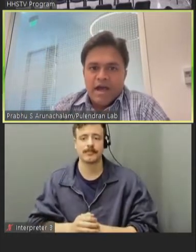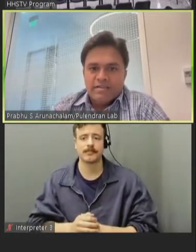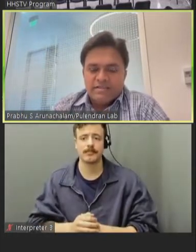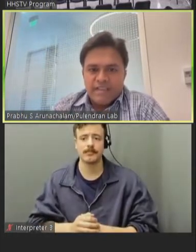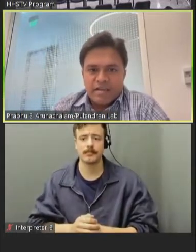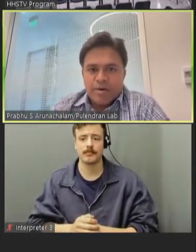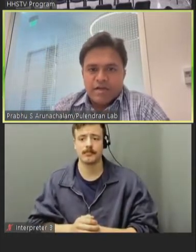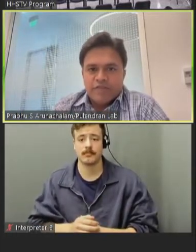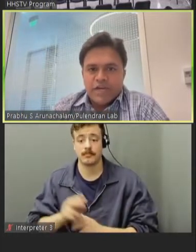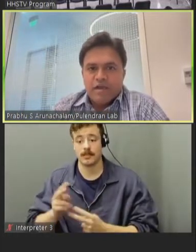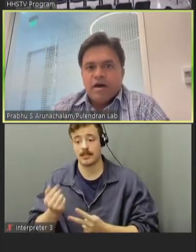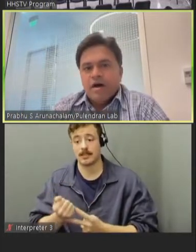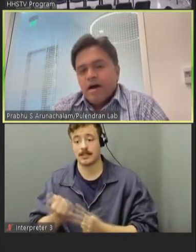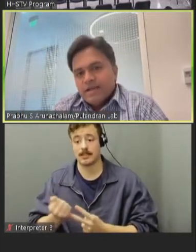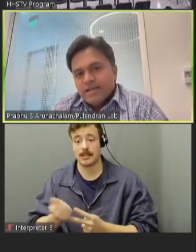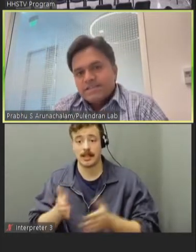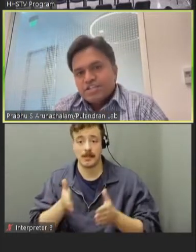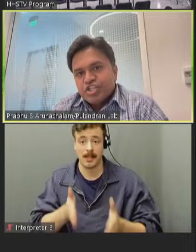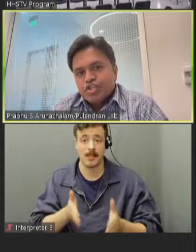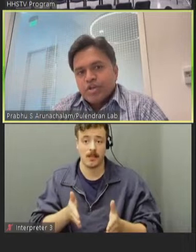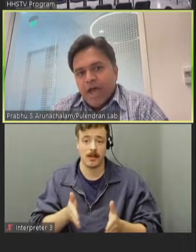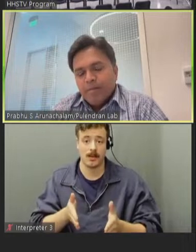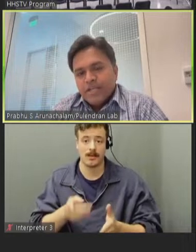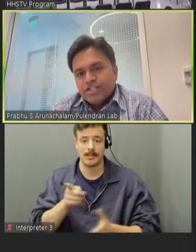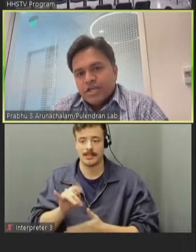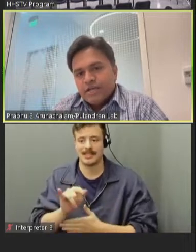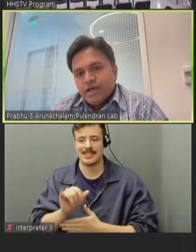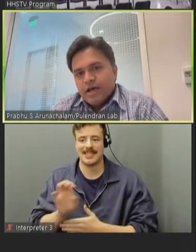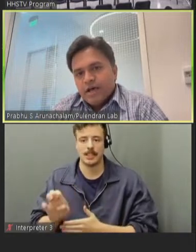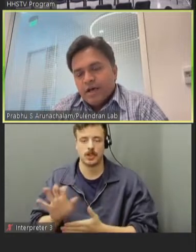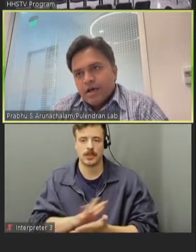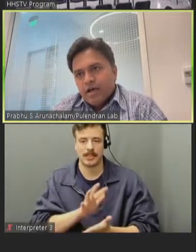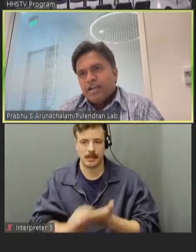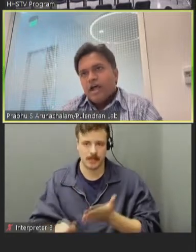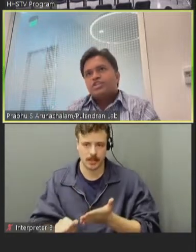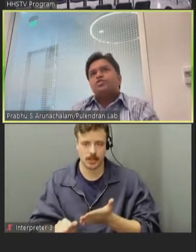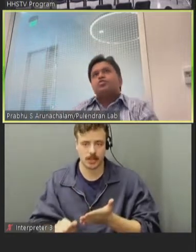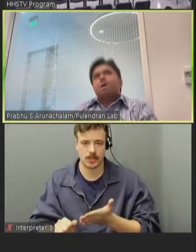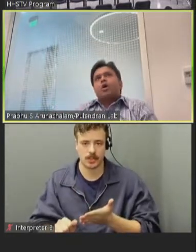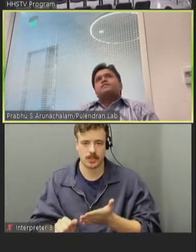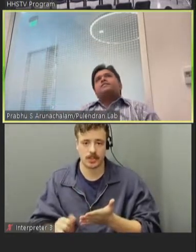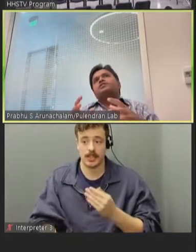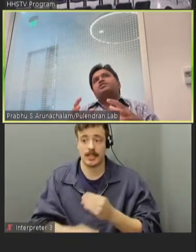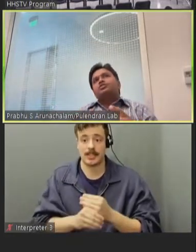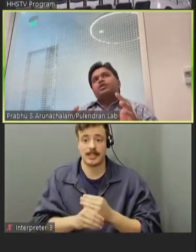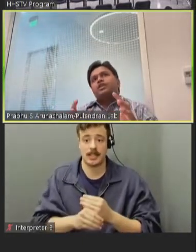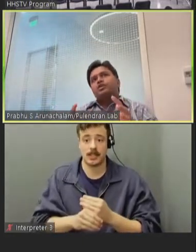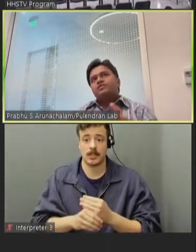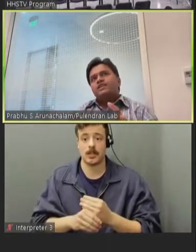The second pathway is the tissue damage. In addition to costs -- in addition to inducing